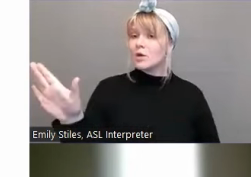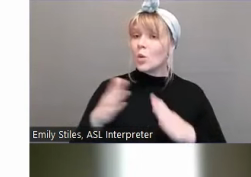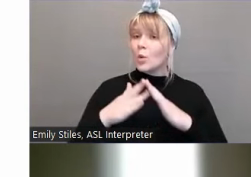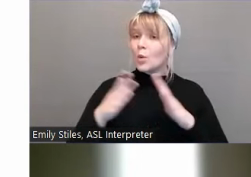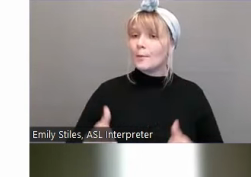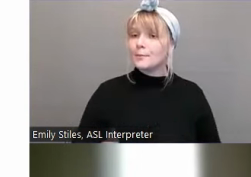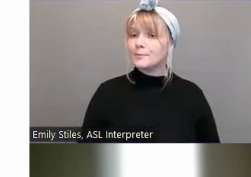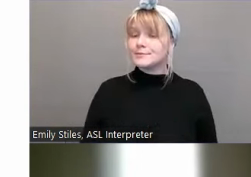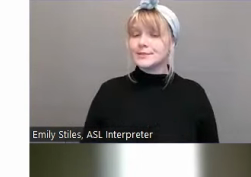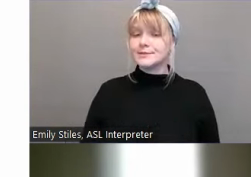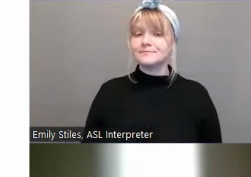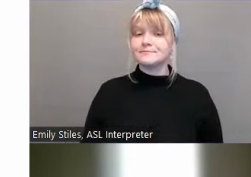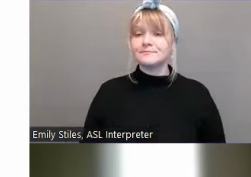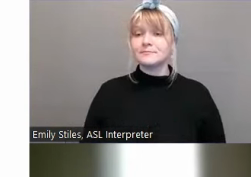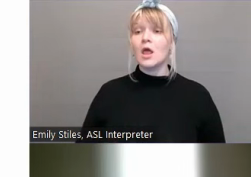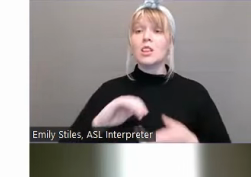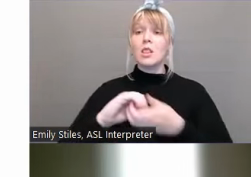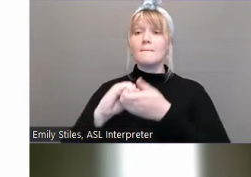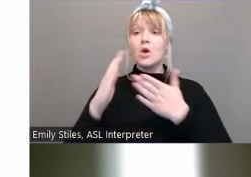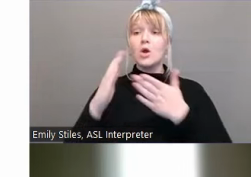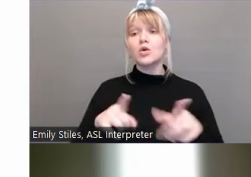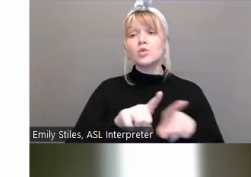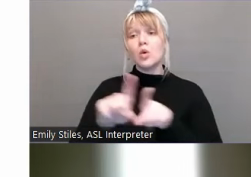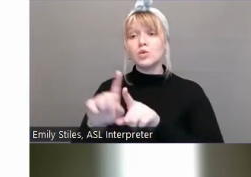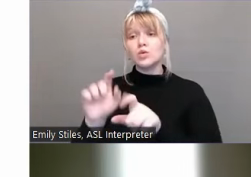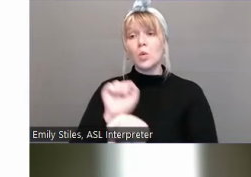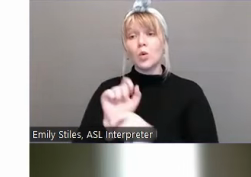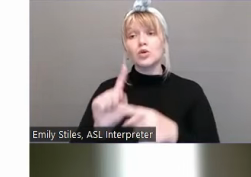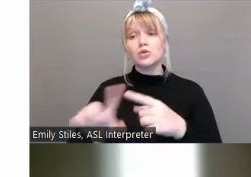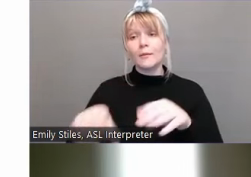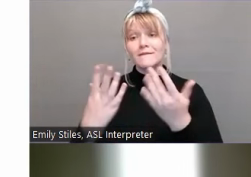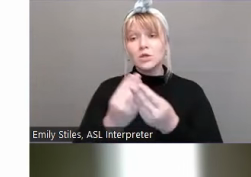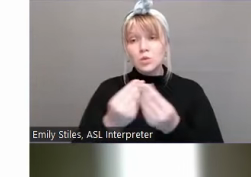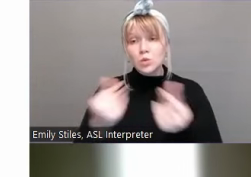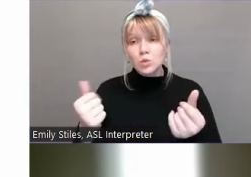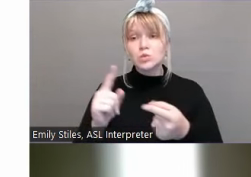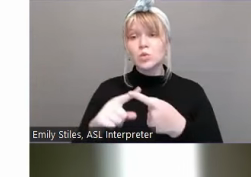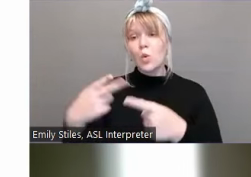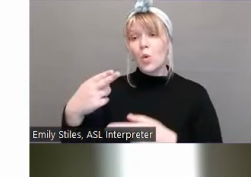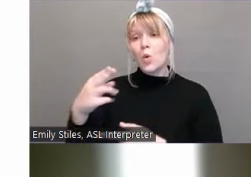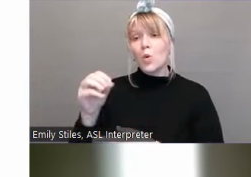These partners are also working to provide solutions to homelessness and housing instability